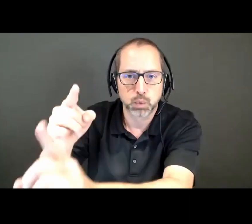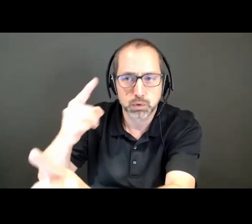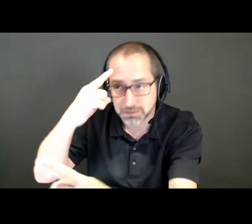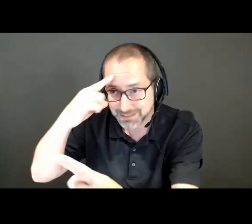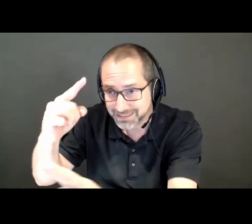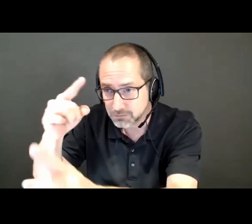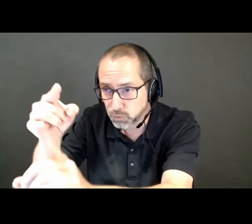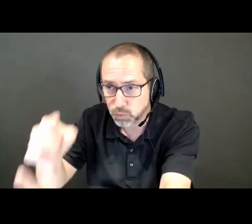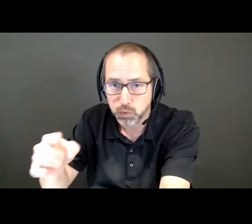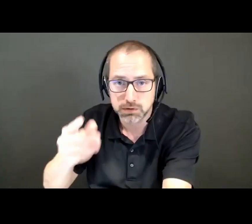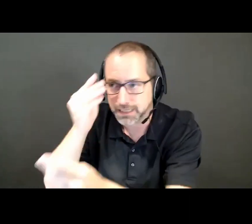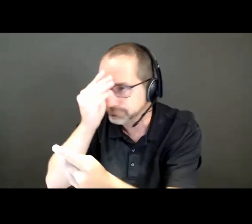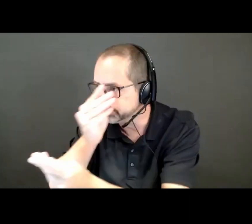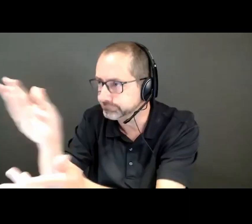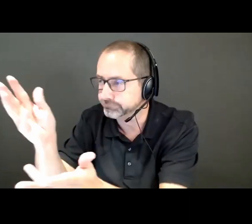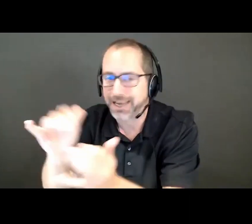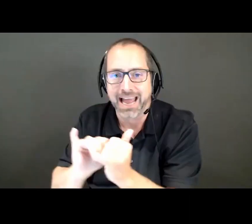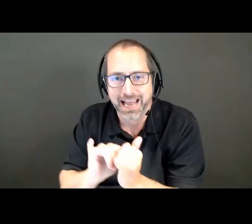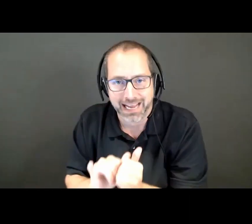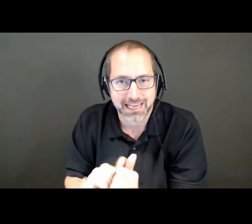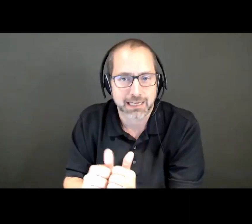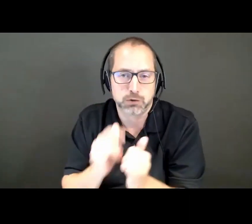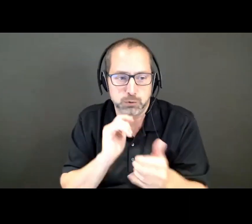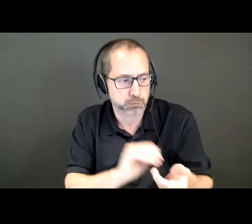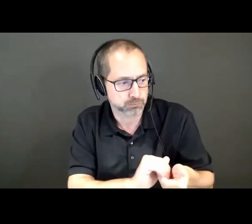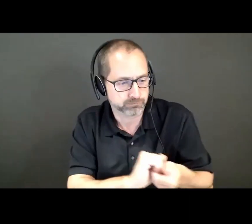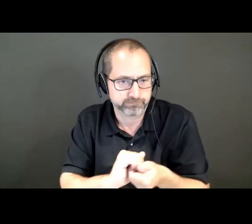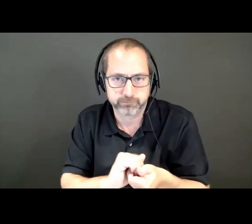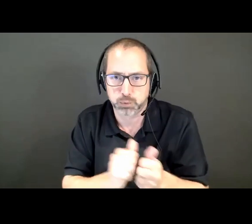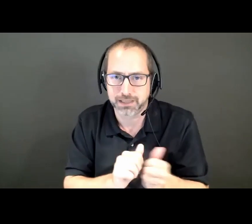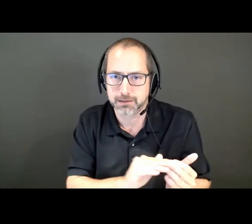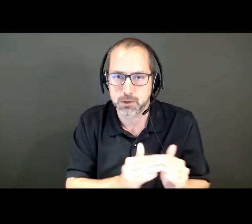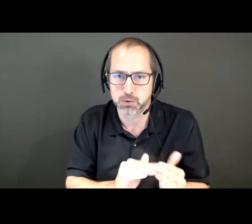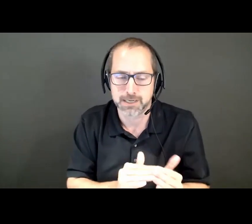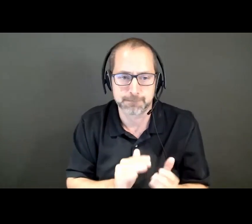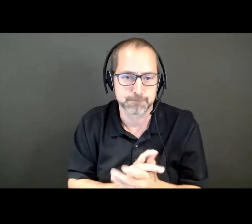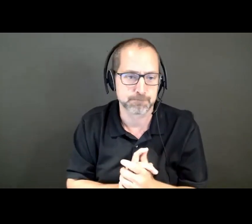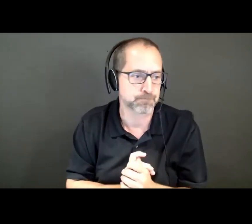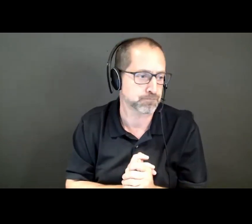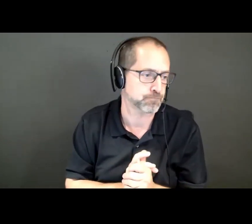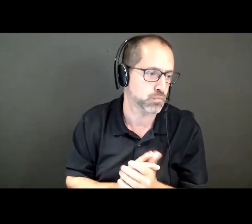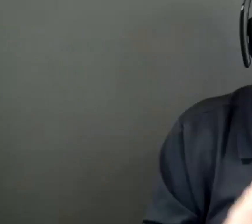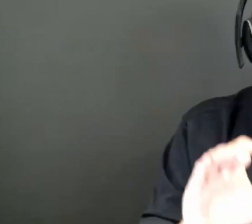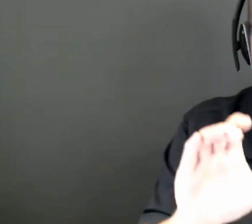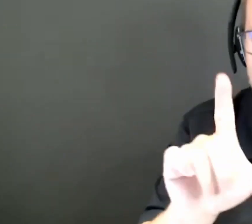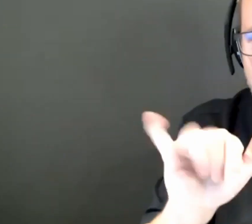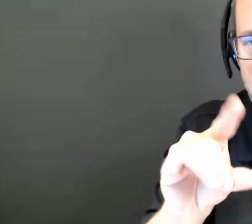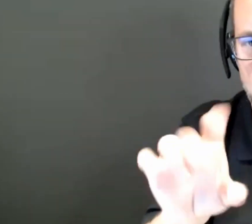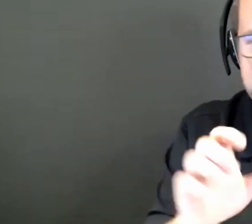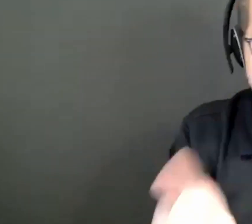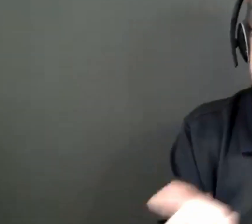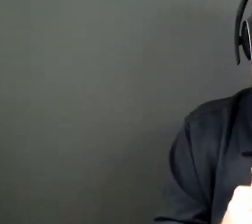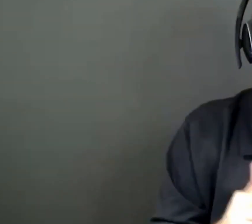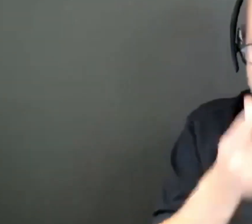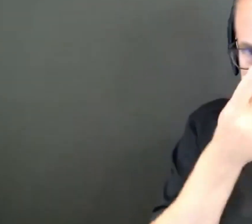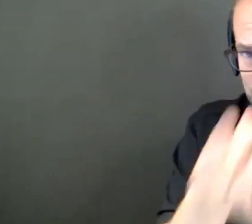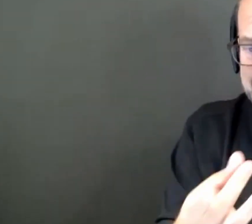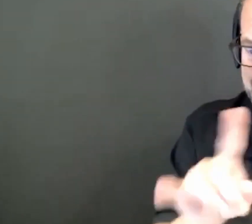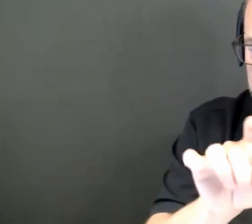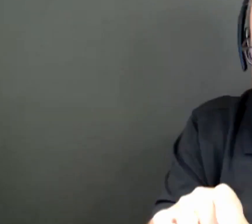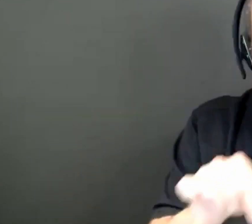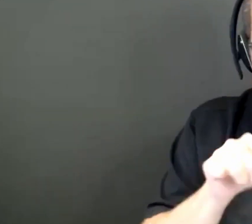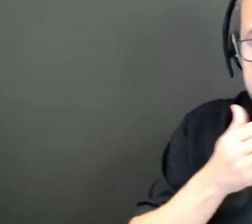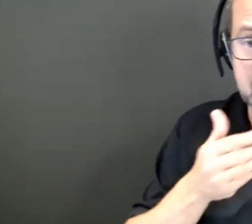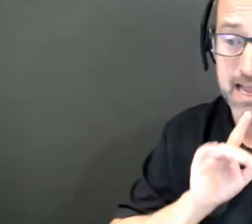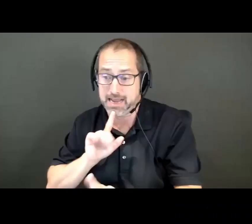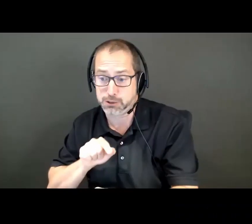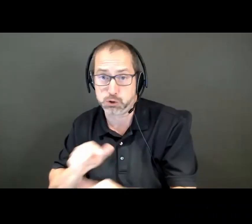Again, an interesting question with not an easy answer, because if I had the